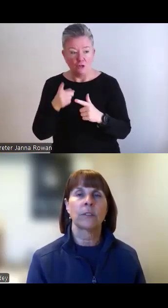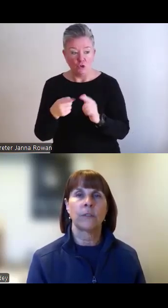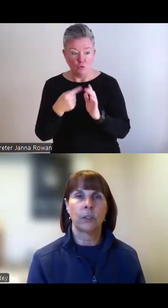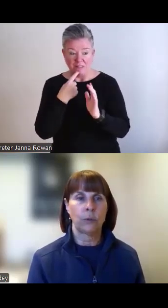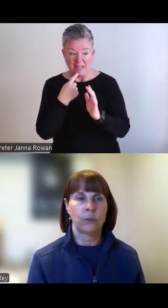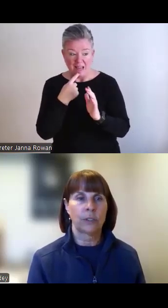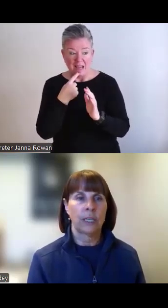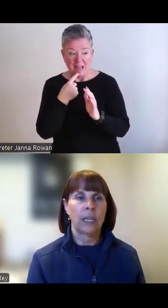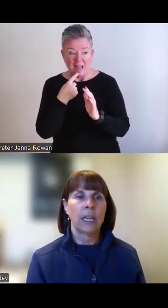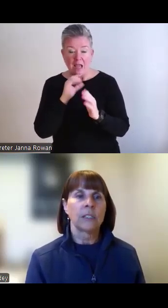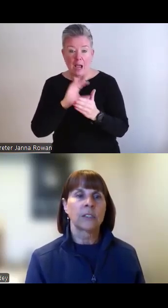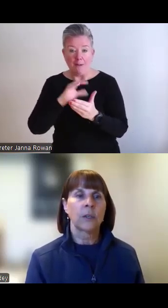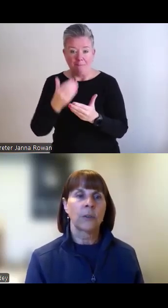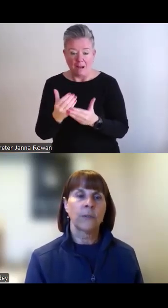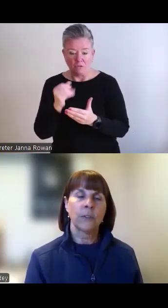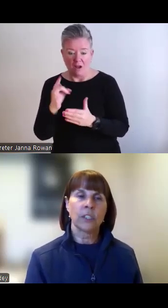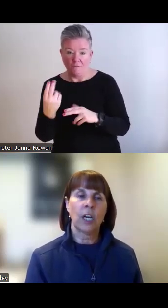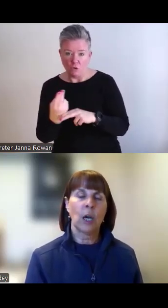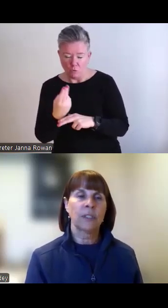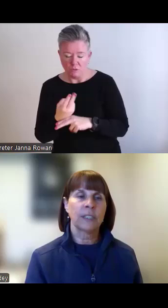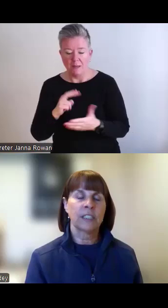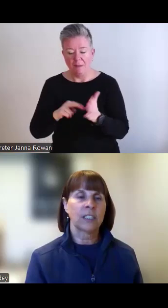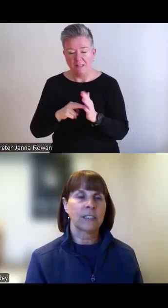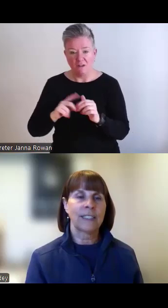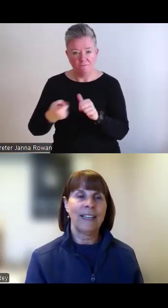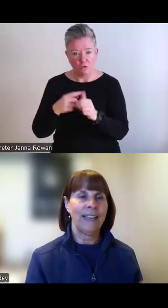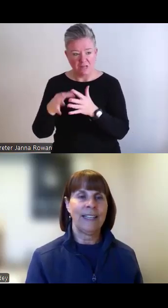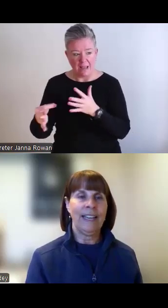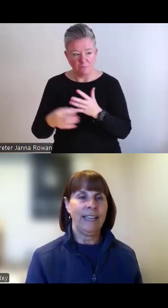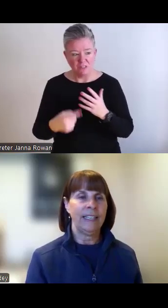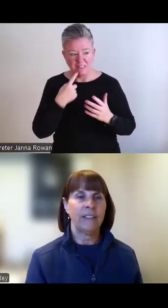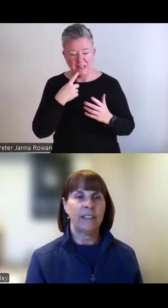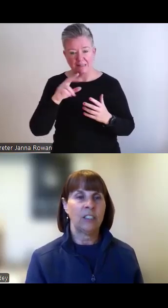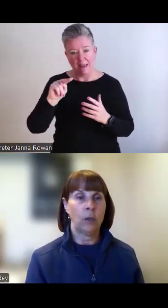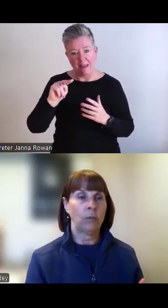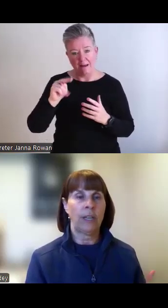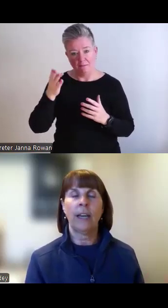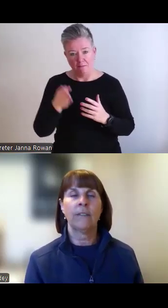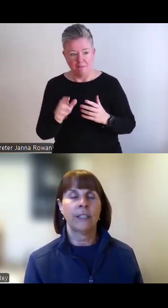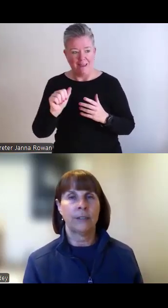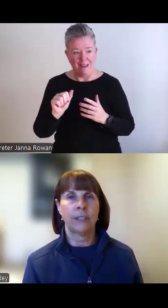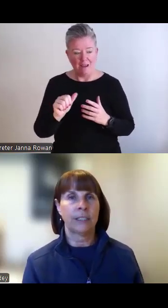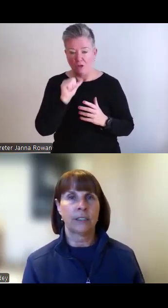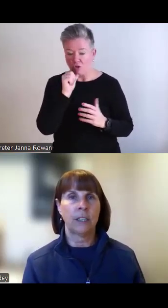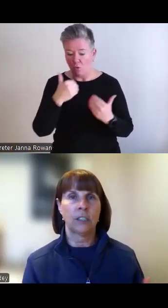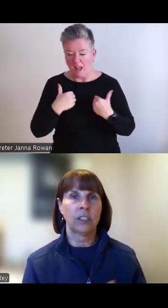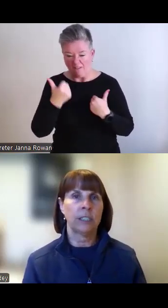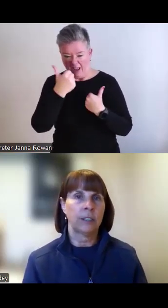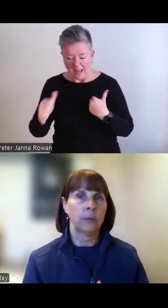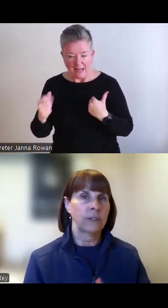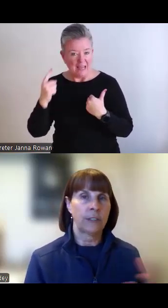amount of use. So the first option is just n/a. They don't have any hearing technology. In other